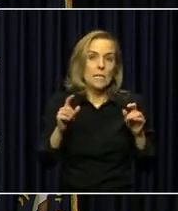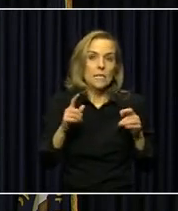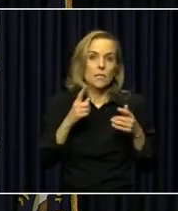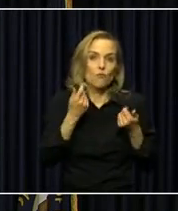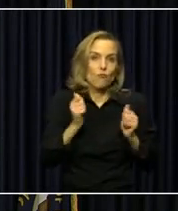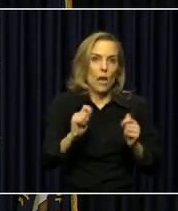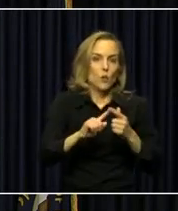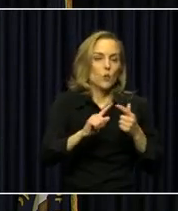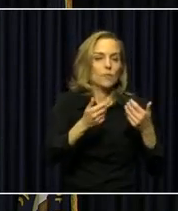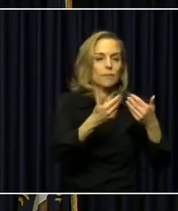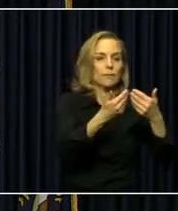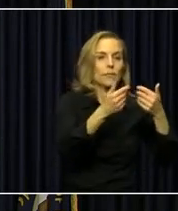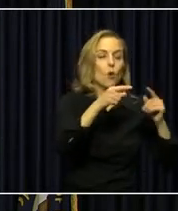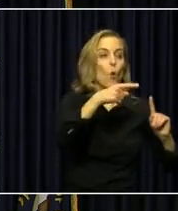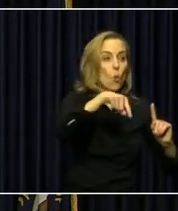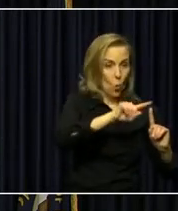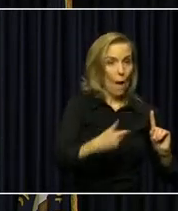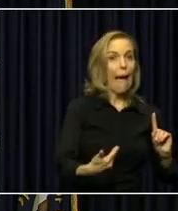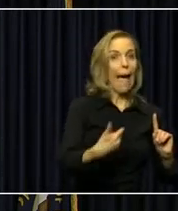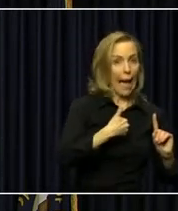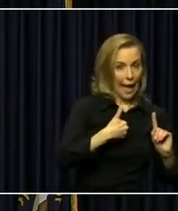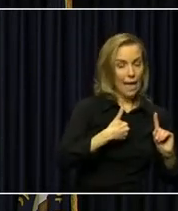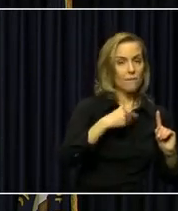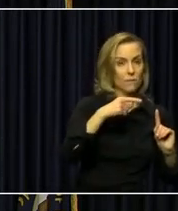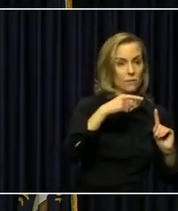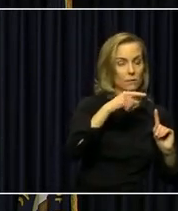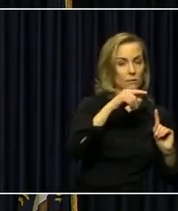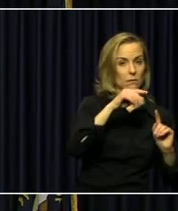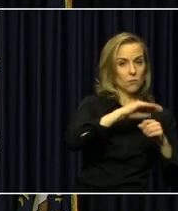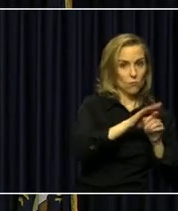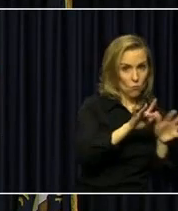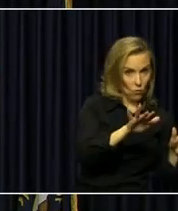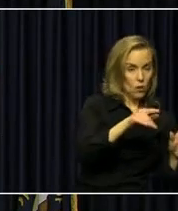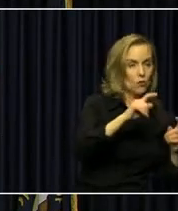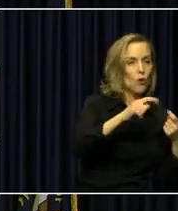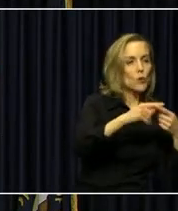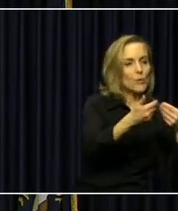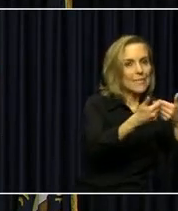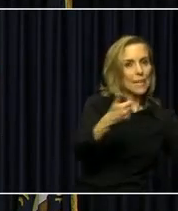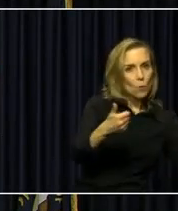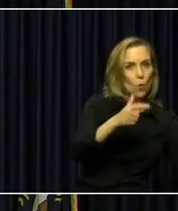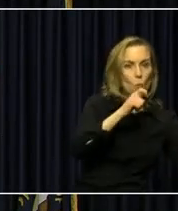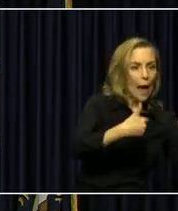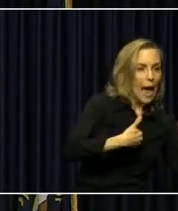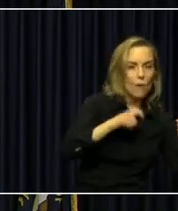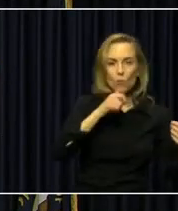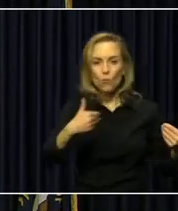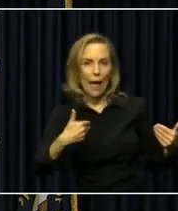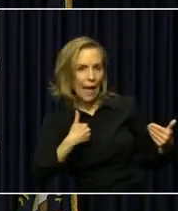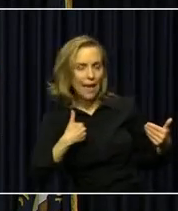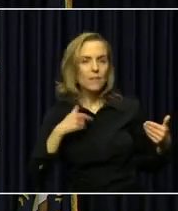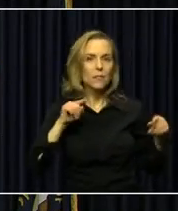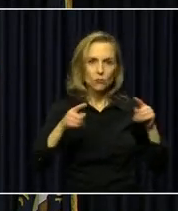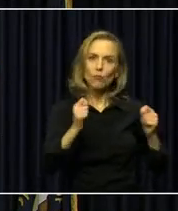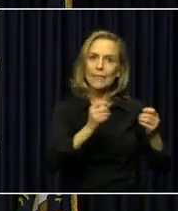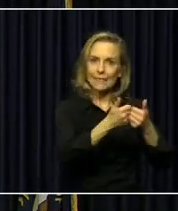THREE WEEKS AGO, THE CHALLENGE WITH PPE, AND IT'S STILL CHALLENGING -- IT'S JUST